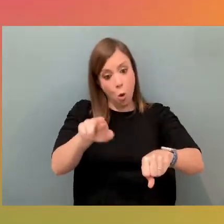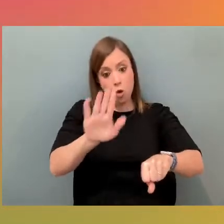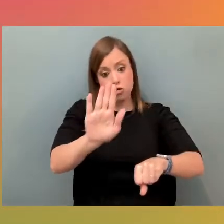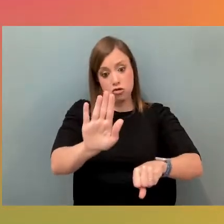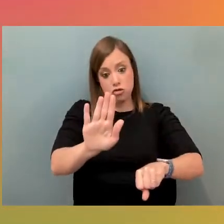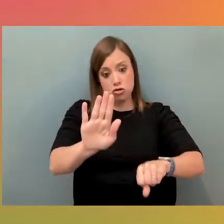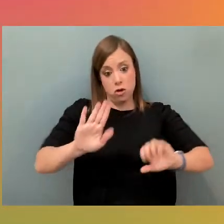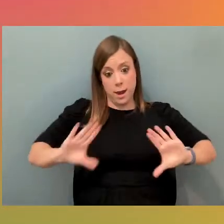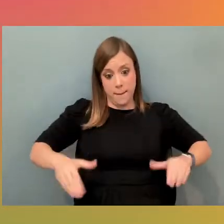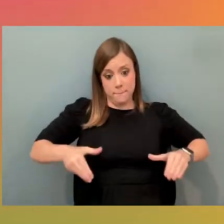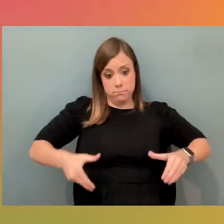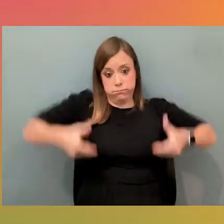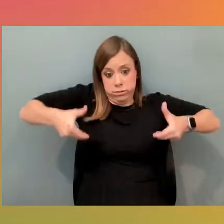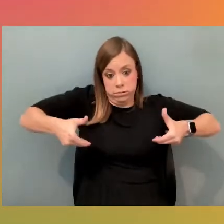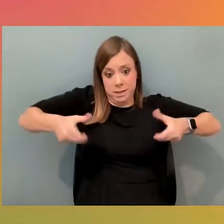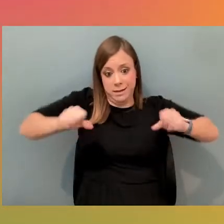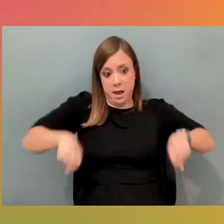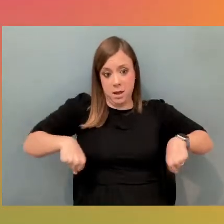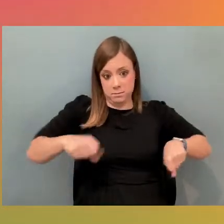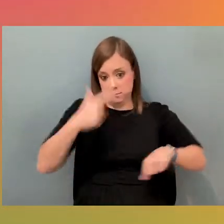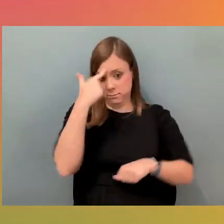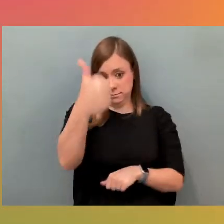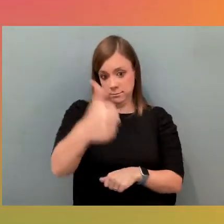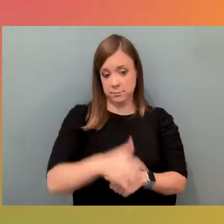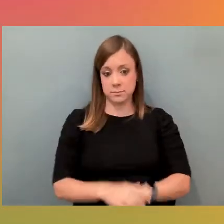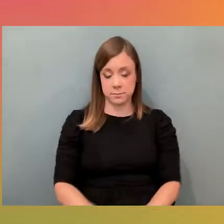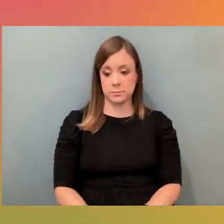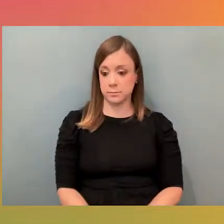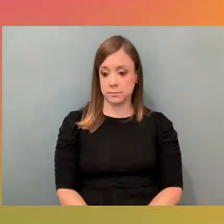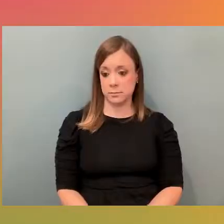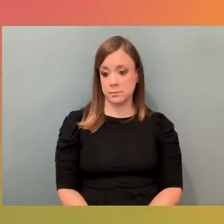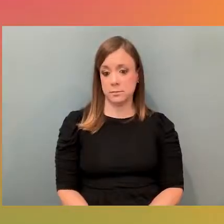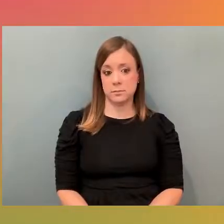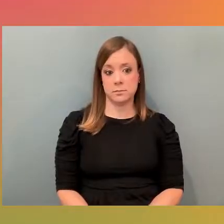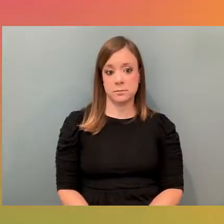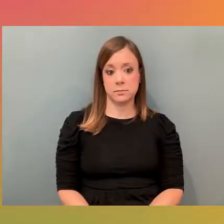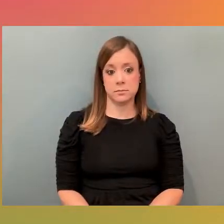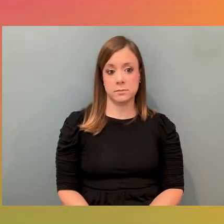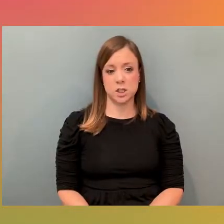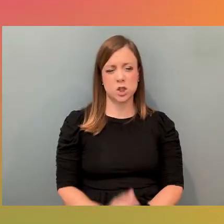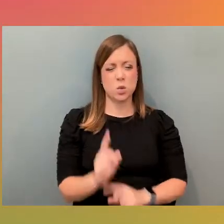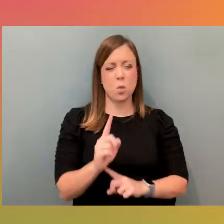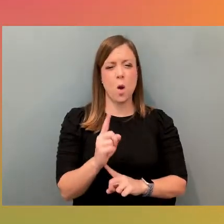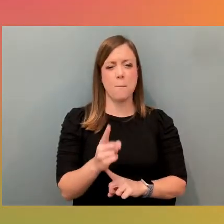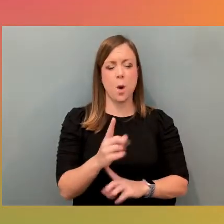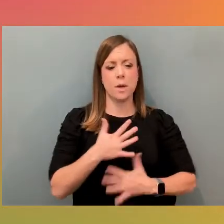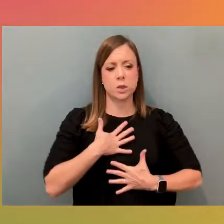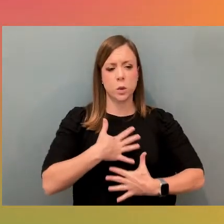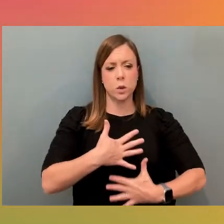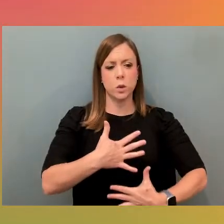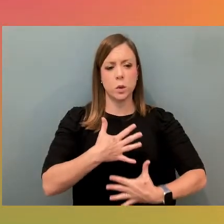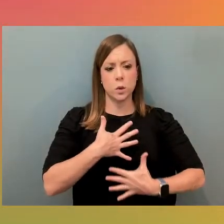YOU CAN LET YOUR HIS BE A LITTLE UP IN THE AIR IF YOU